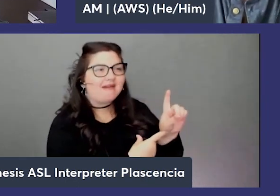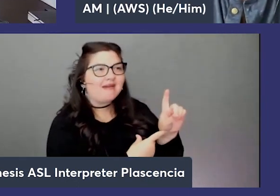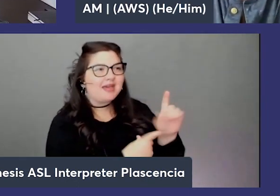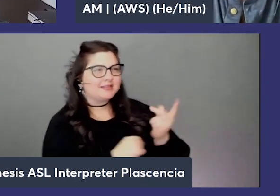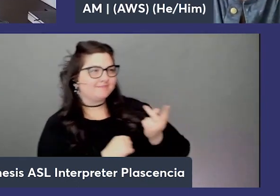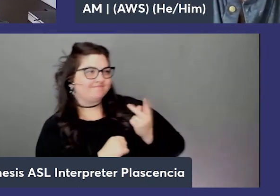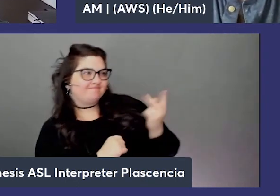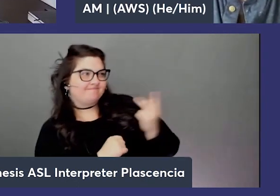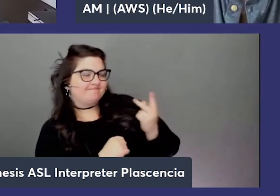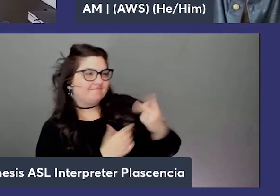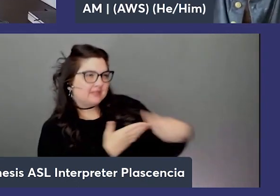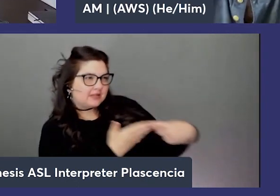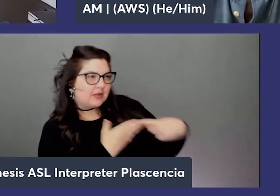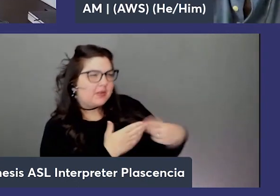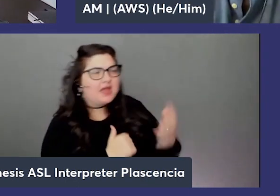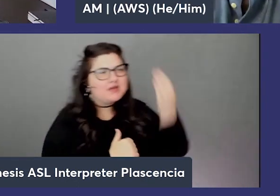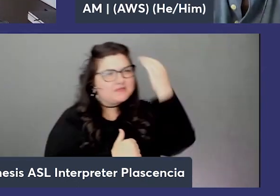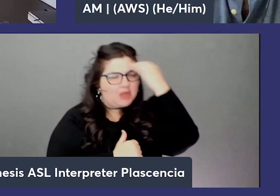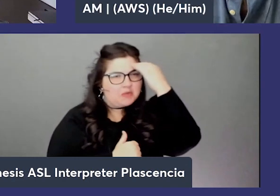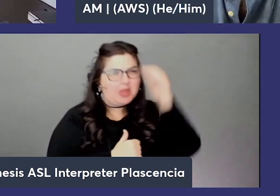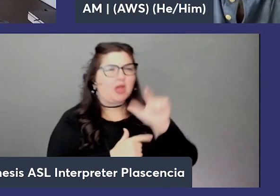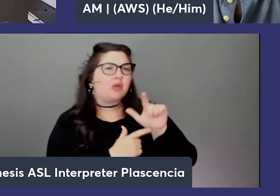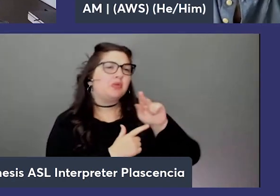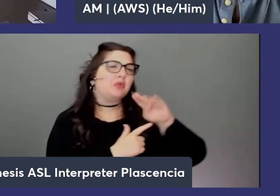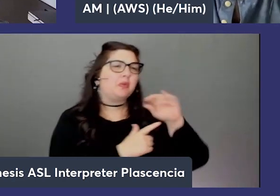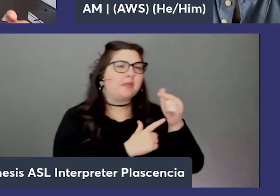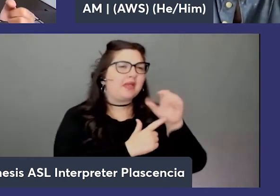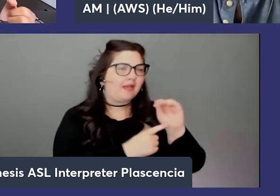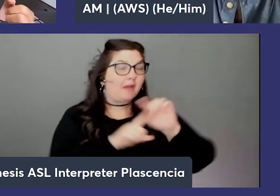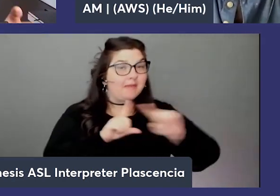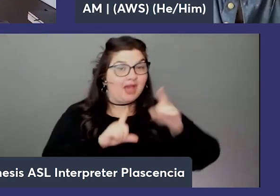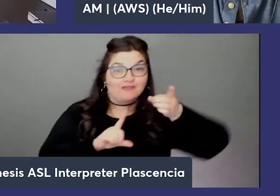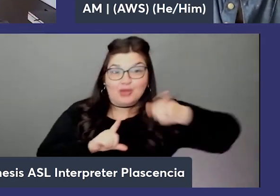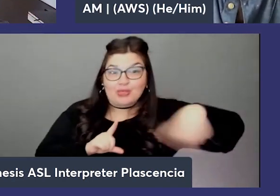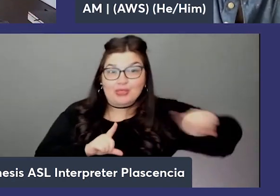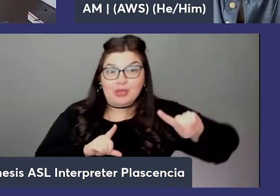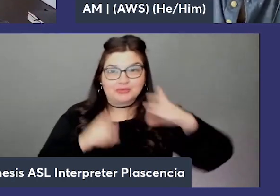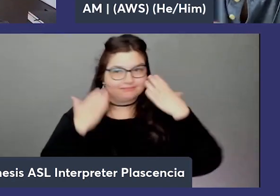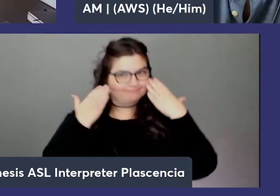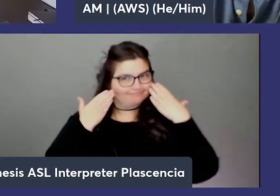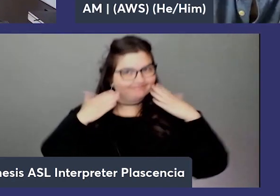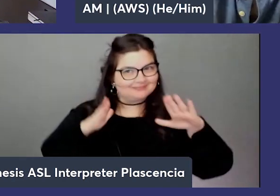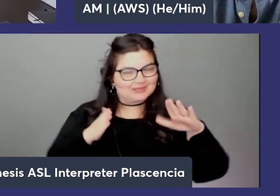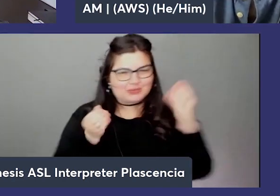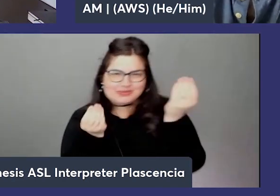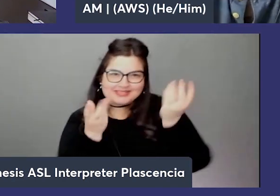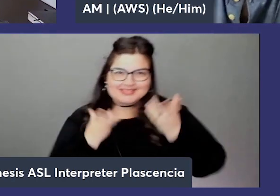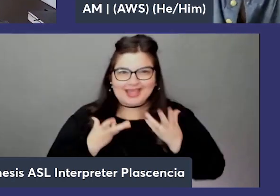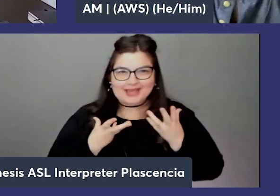we're pretty familiar with Lumigo, but for those who aren't, tell us a little bit about what you all do,